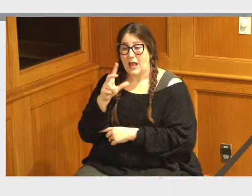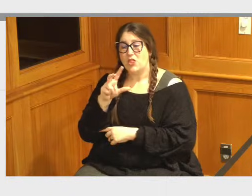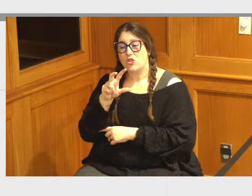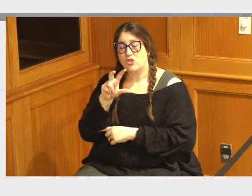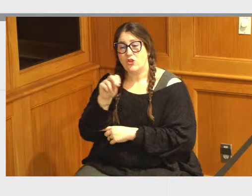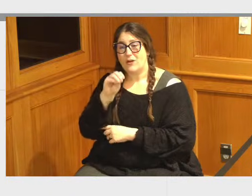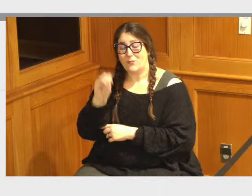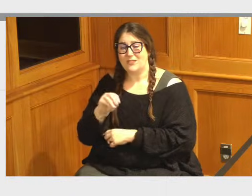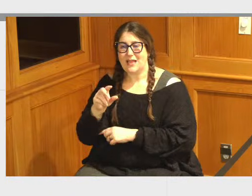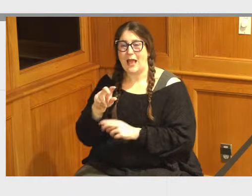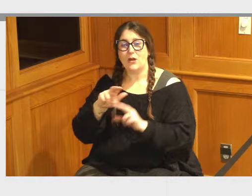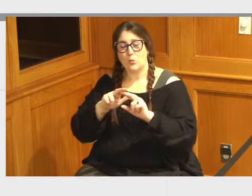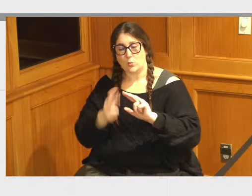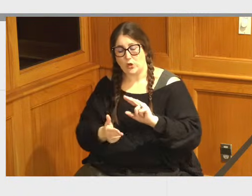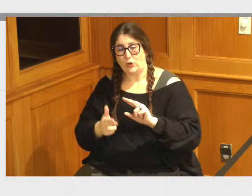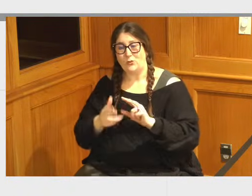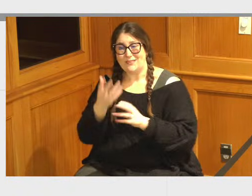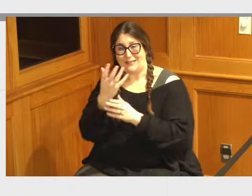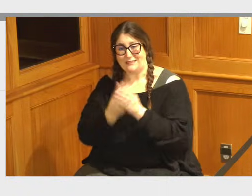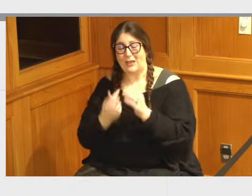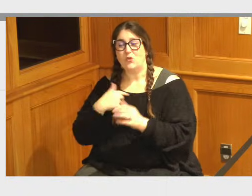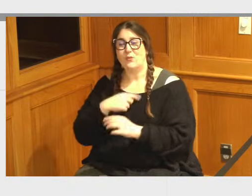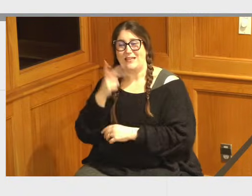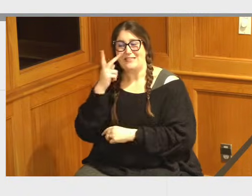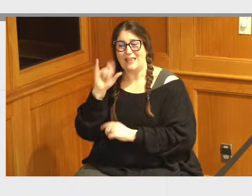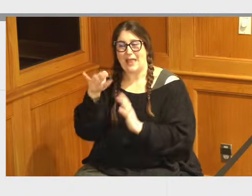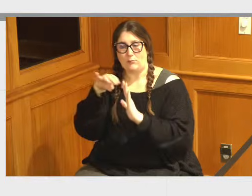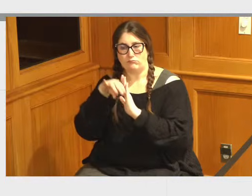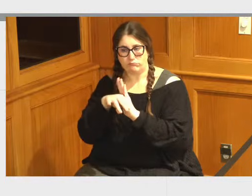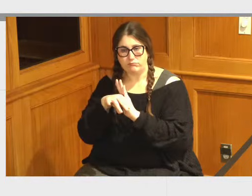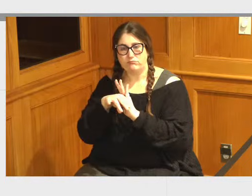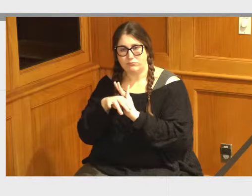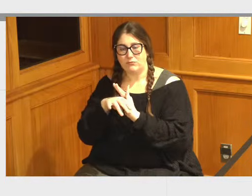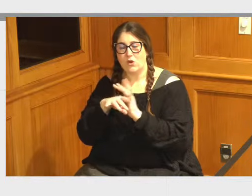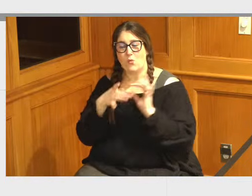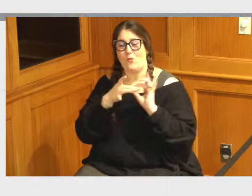suggesting that we're seeing a decrease this year in mortality due to flu. So that that's